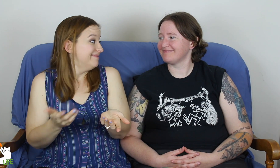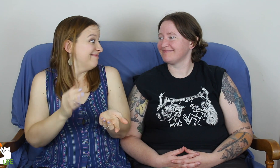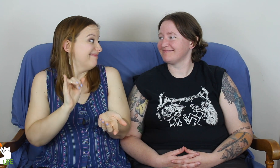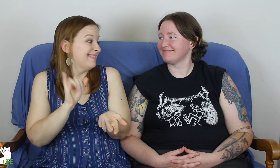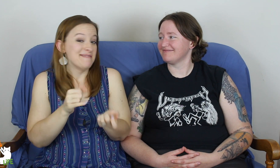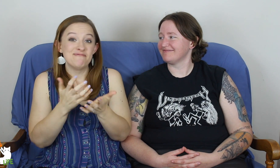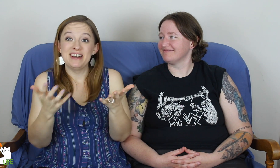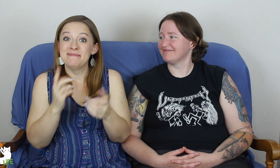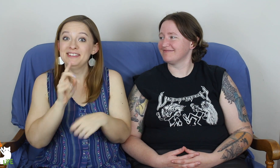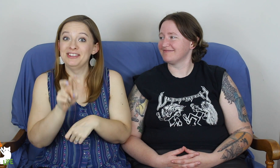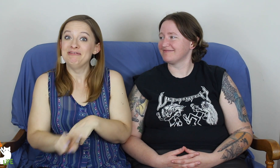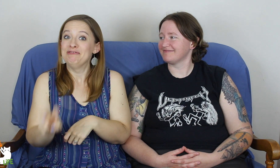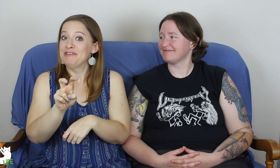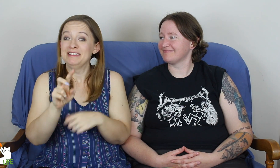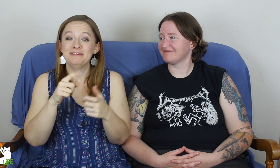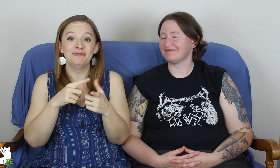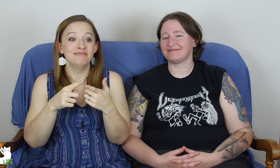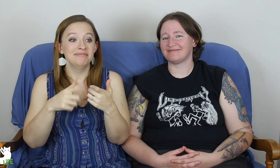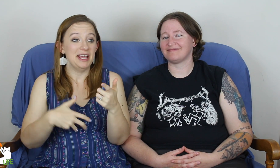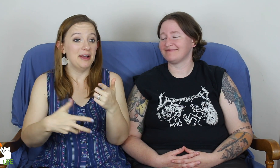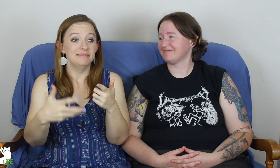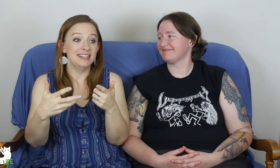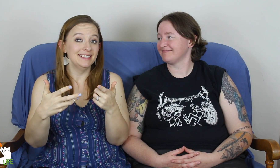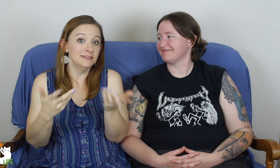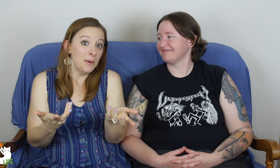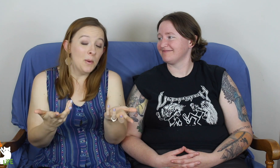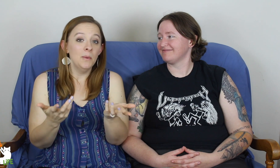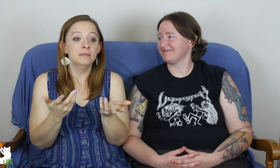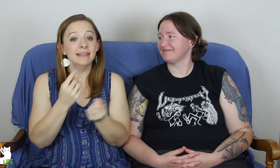So that's pretty much our journey to getting pregnant.